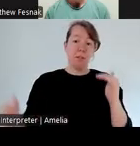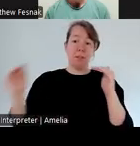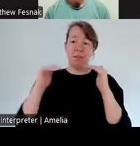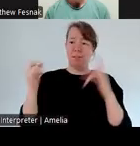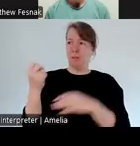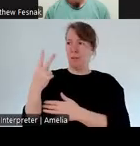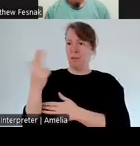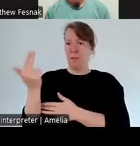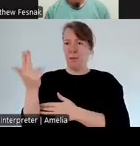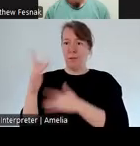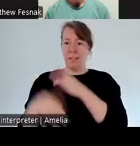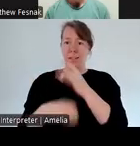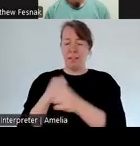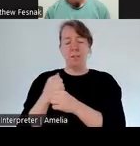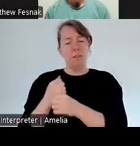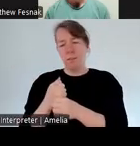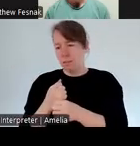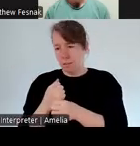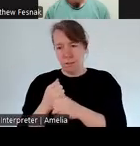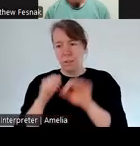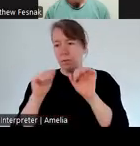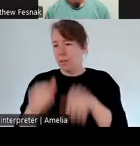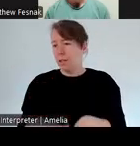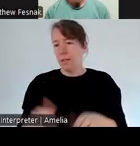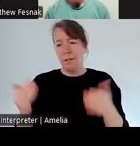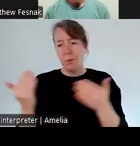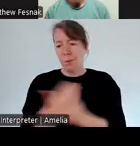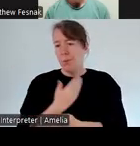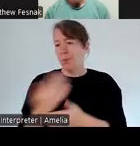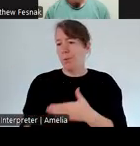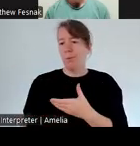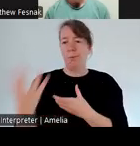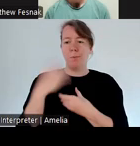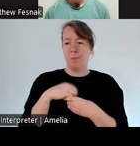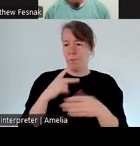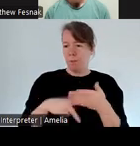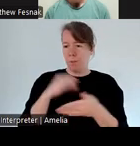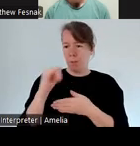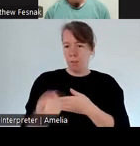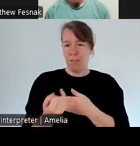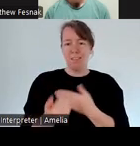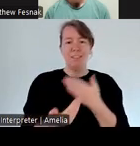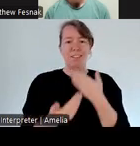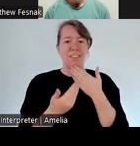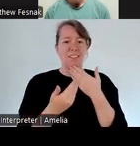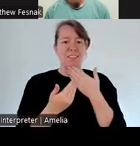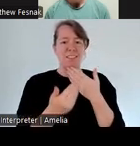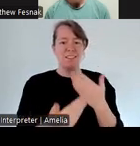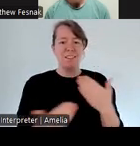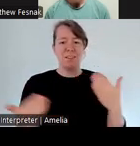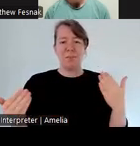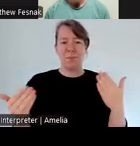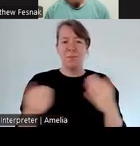(Anna Flak) Alrighty, thank you all. As you can see we're very lucky